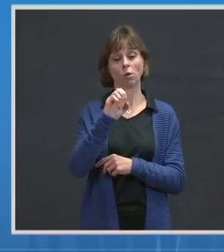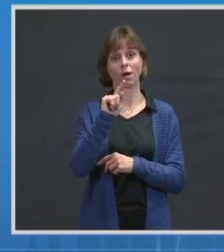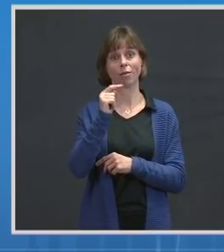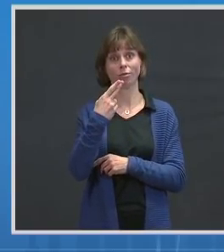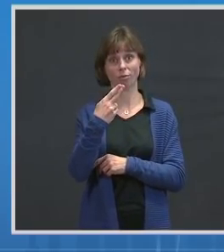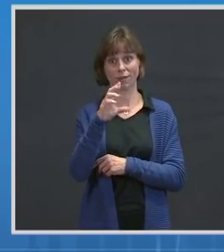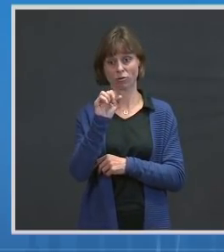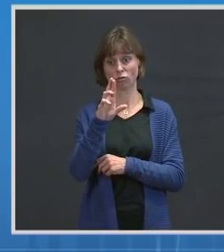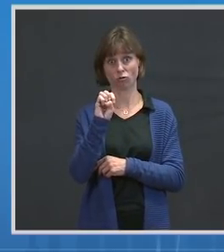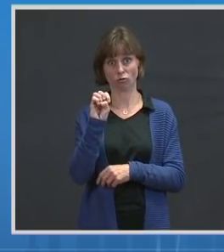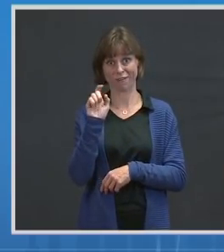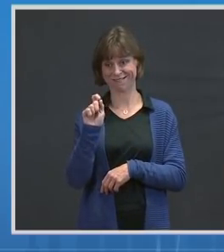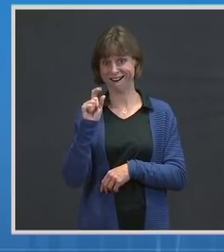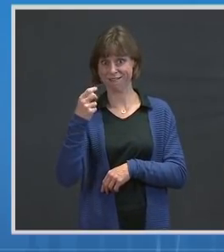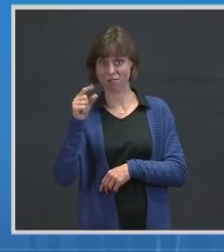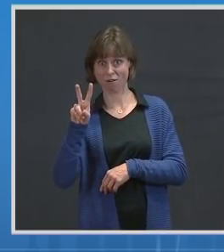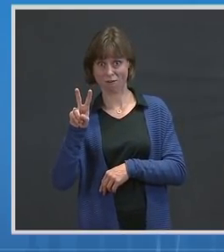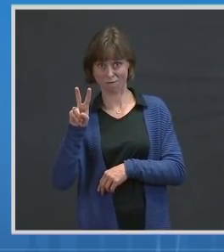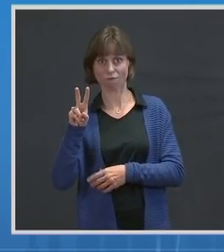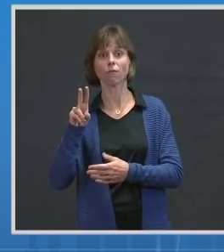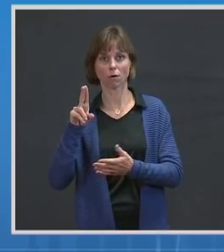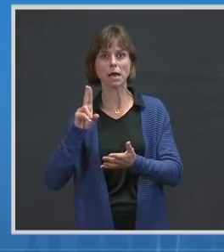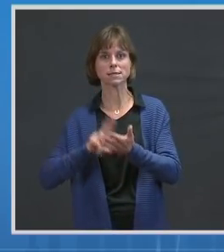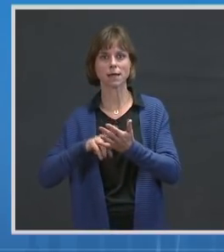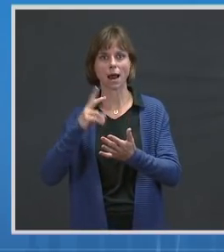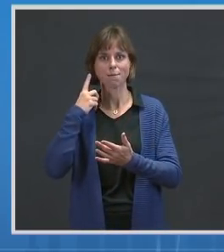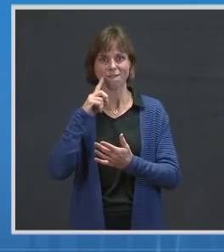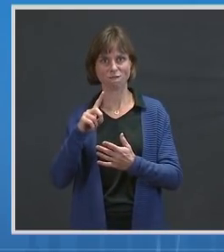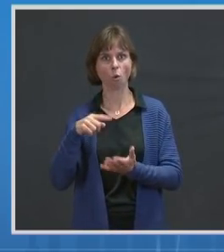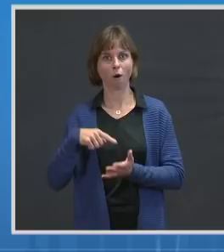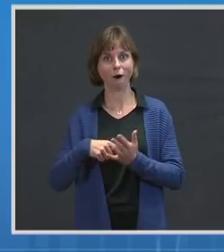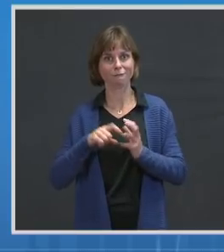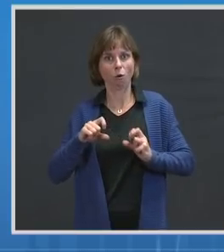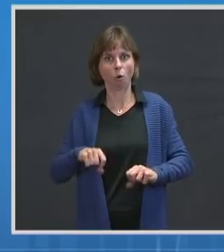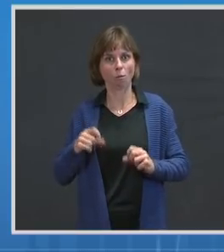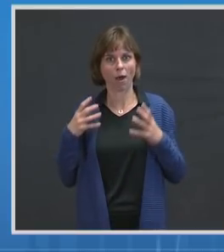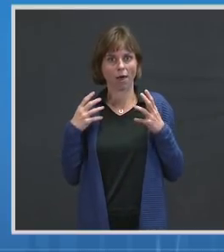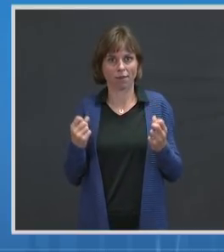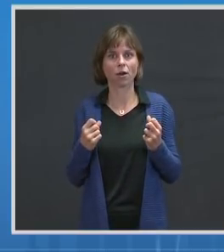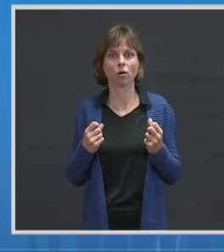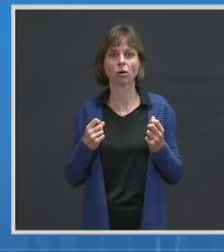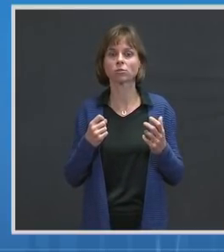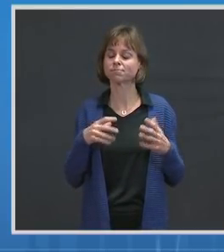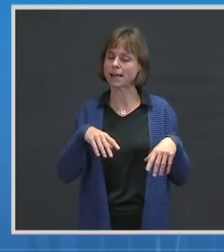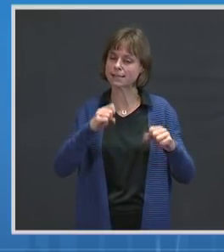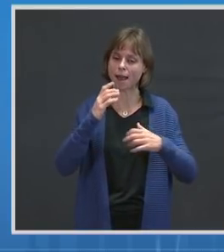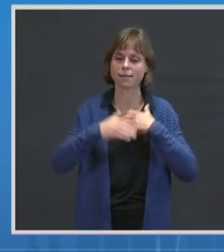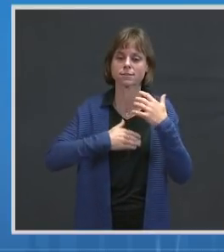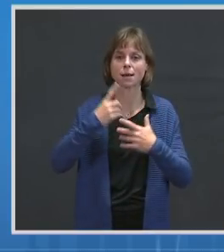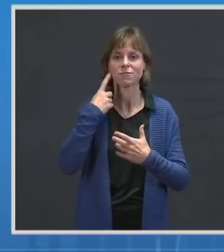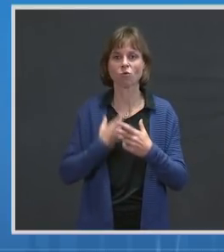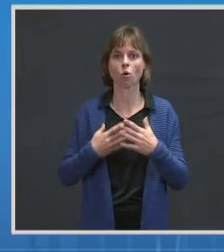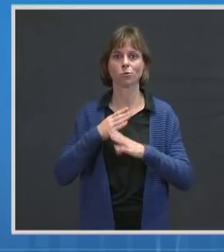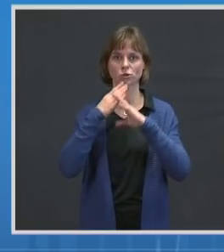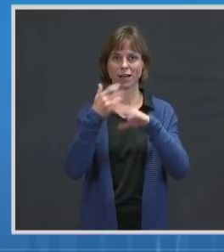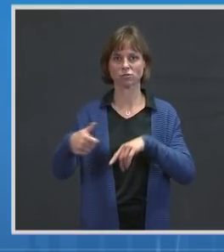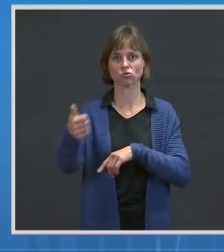We encourage people to check out their options and to take steps to protect you and your family. With that, let's open it up to questions.